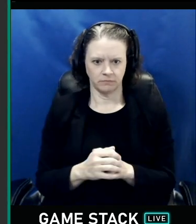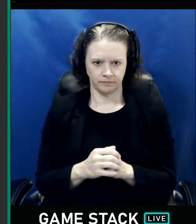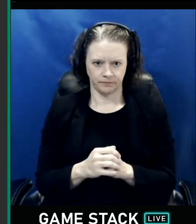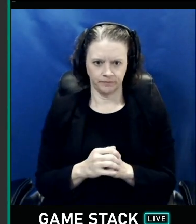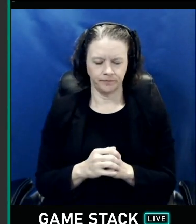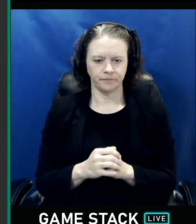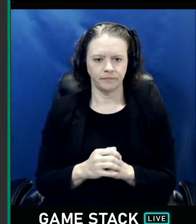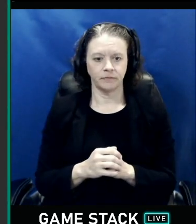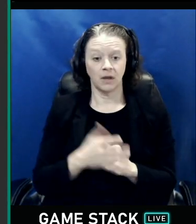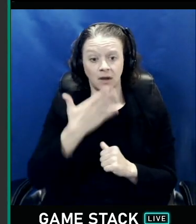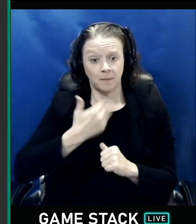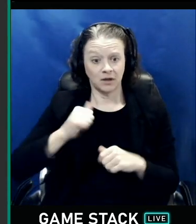Best practices.